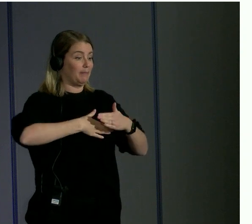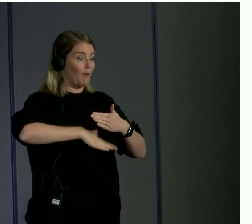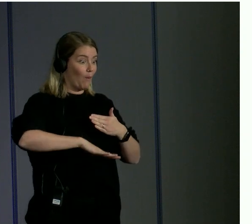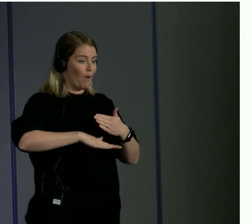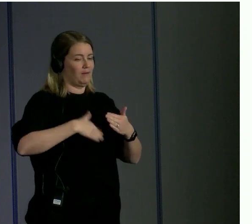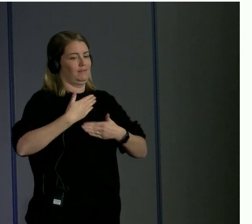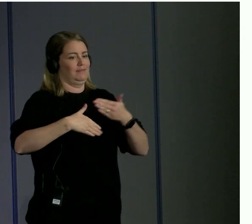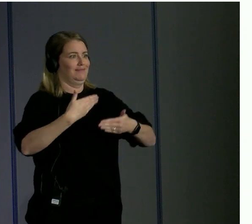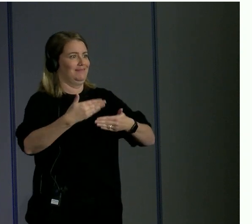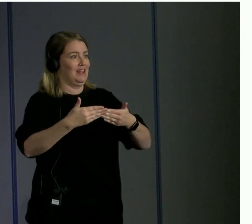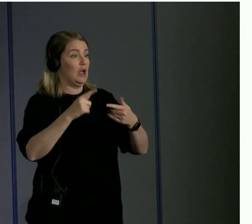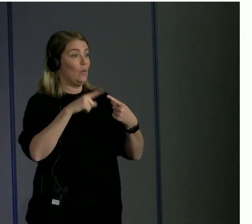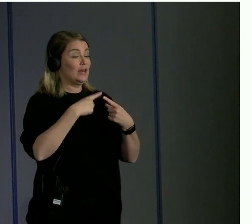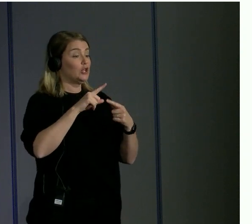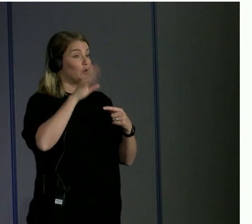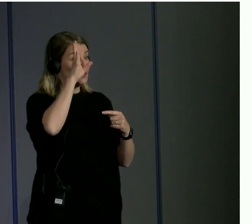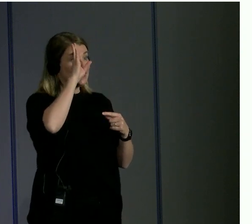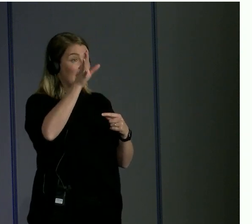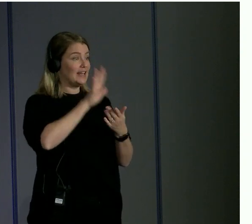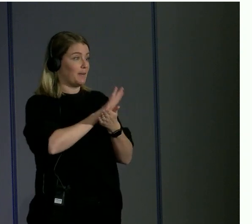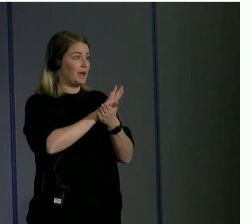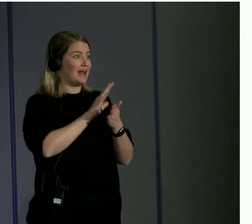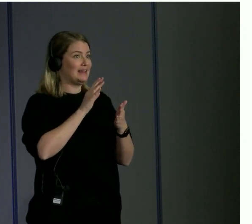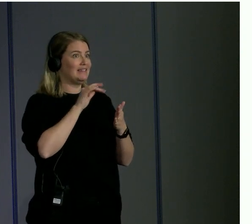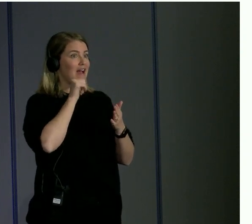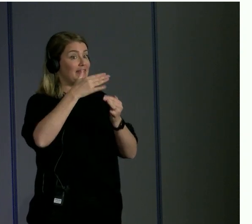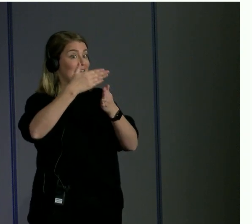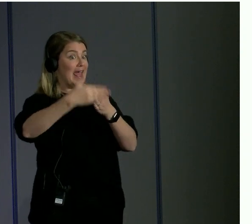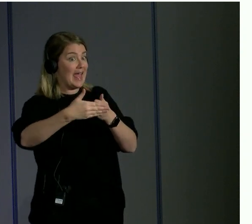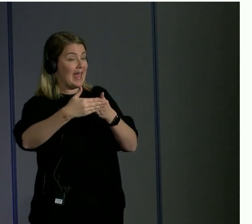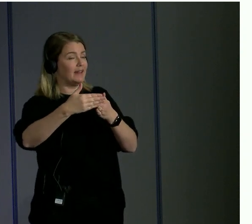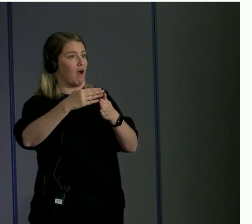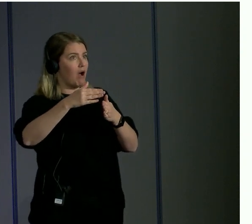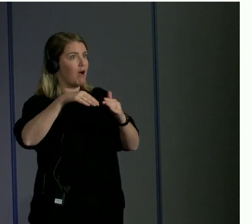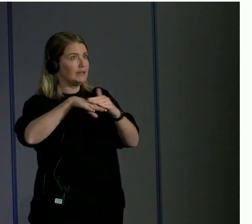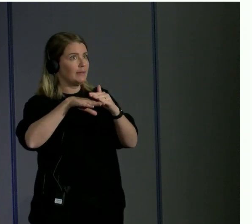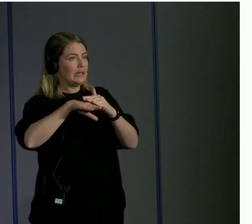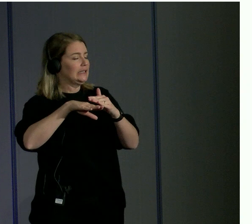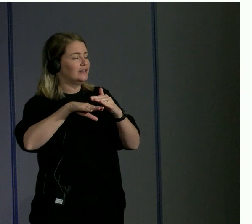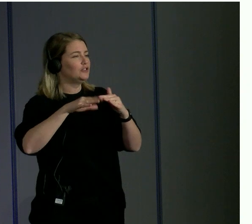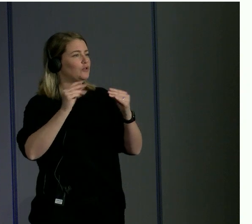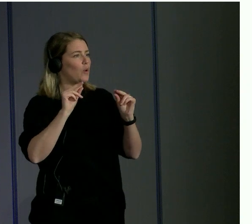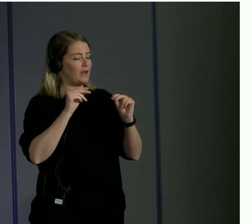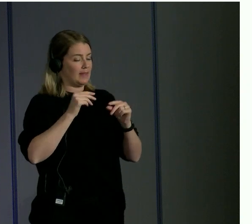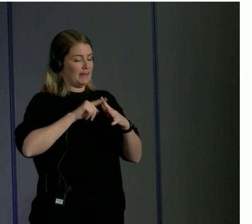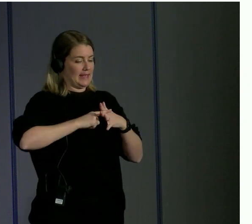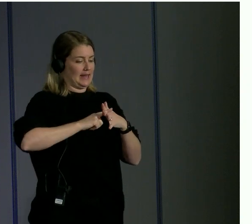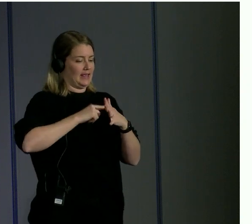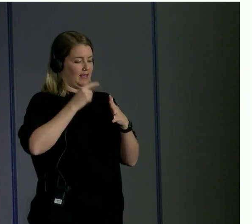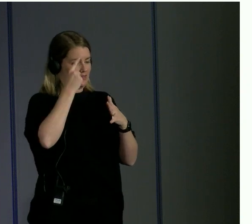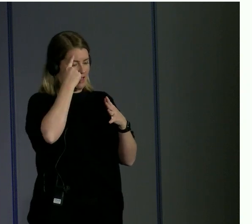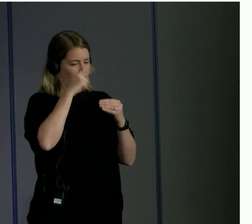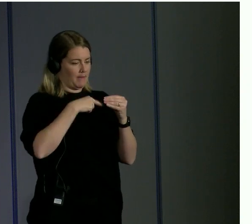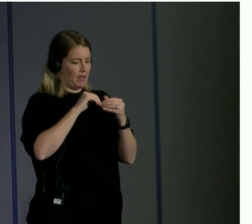it's not now the time to make it accessible, but how I'm putting the information in the beginning.